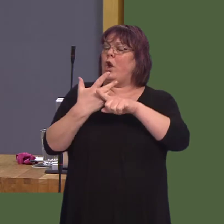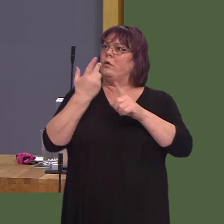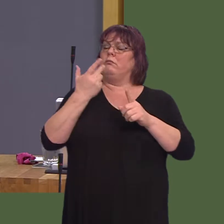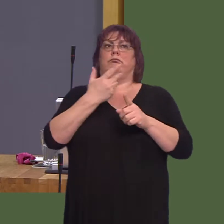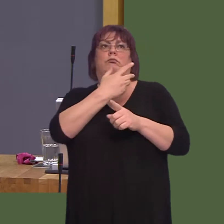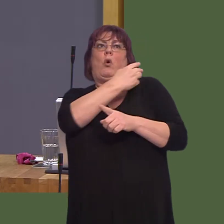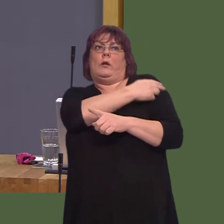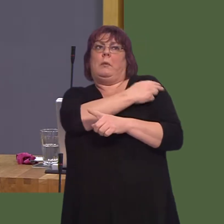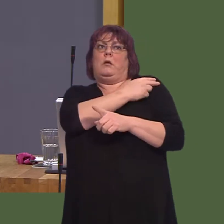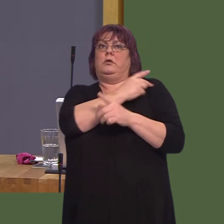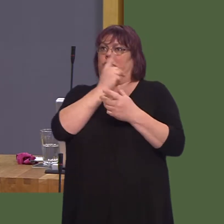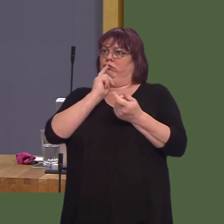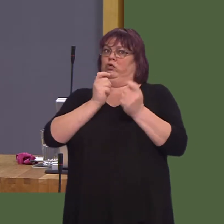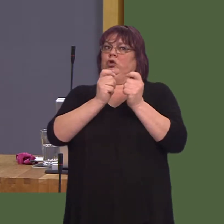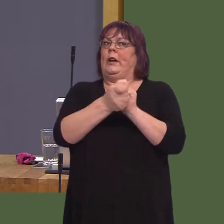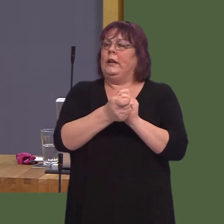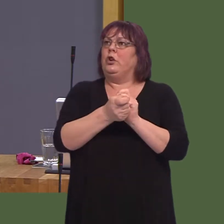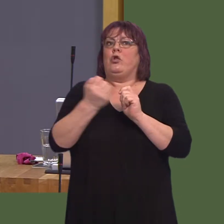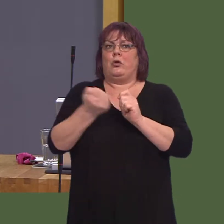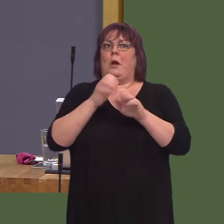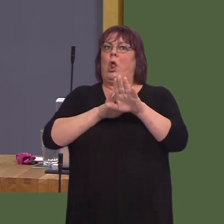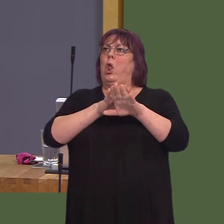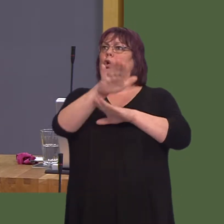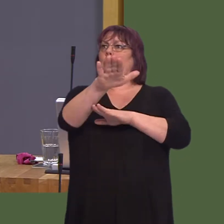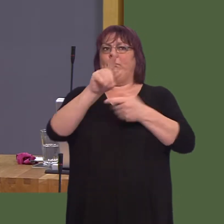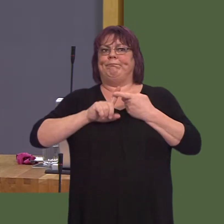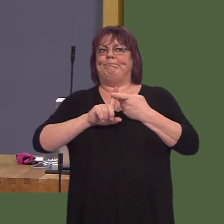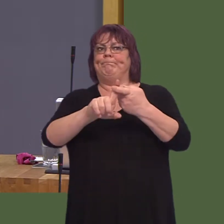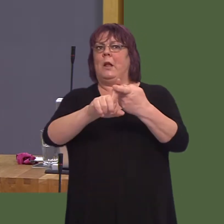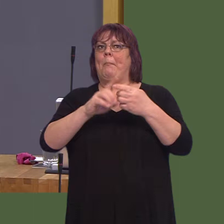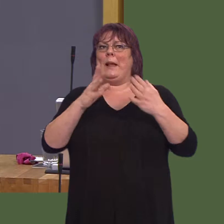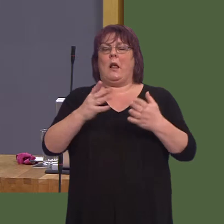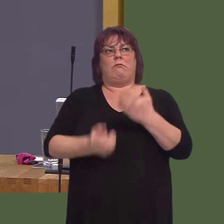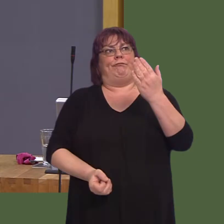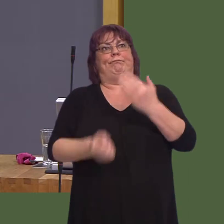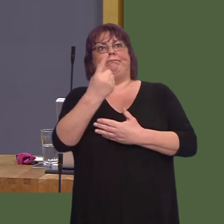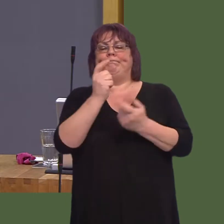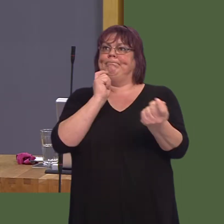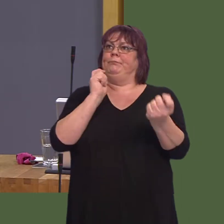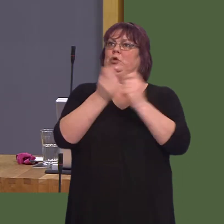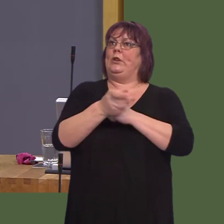to offer a long-term and sustainable solution, yet people now face more proposals, including